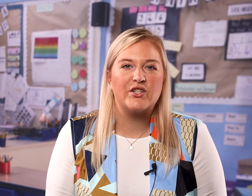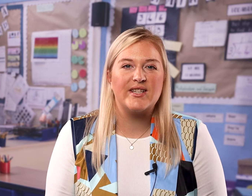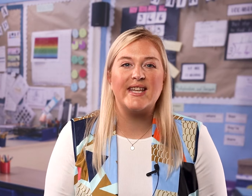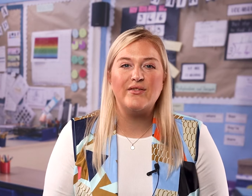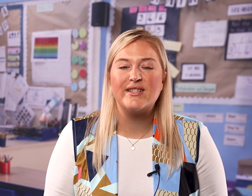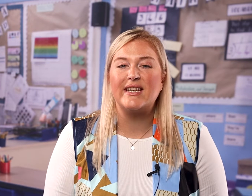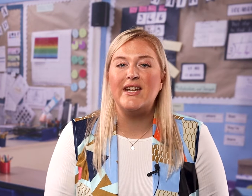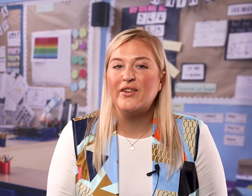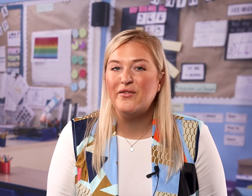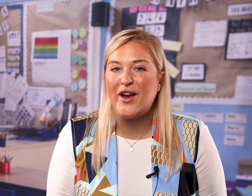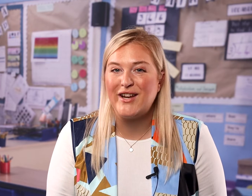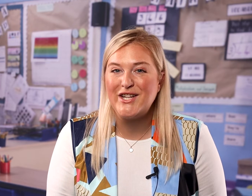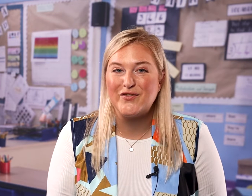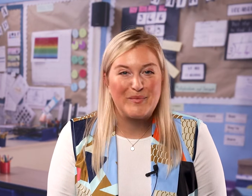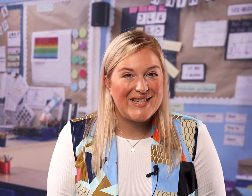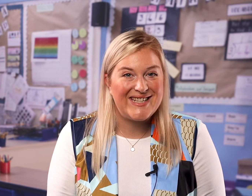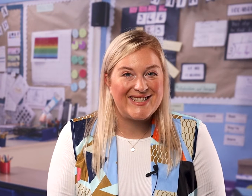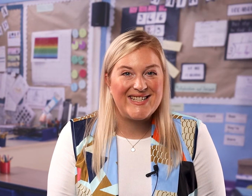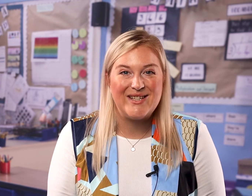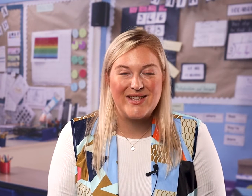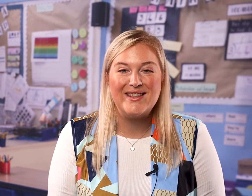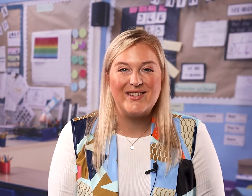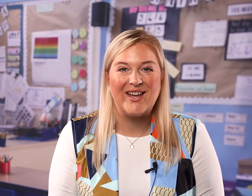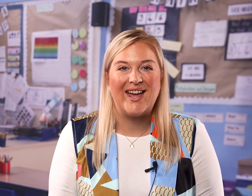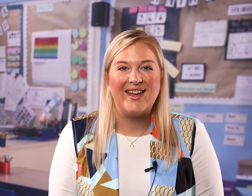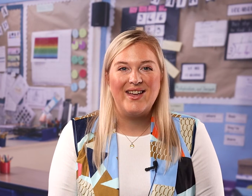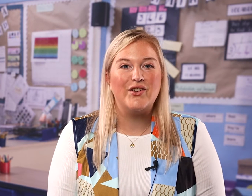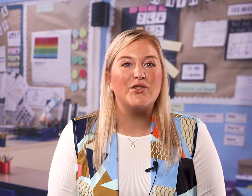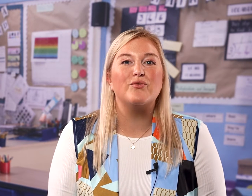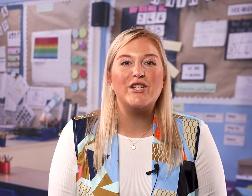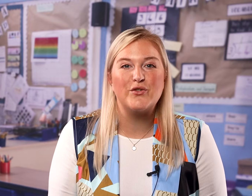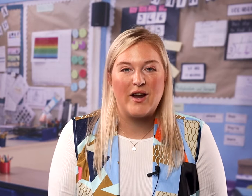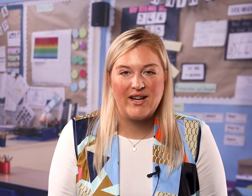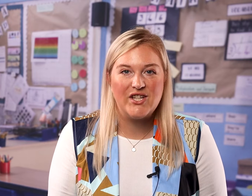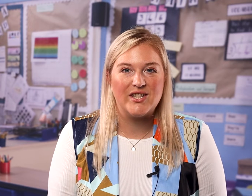there is even a significant variation from city to city within the UK known as regional variation.